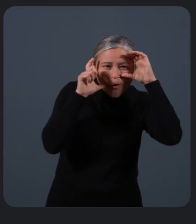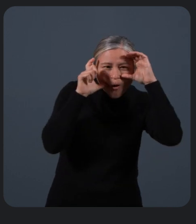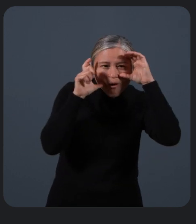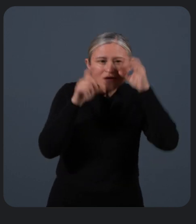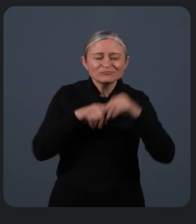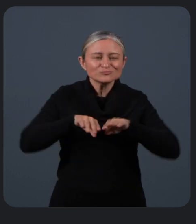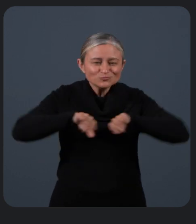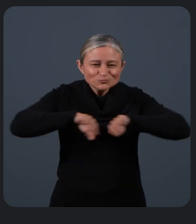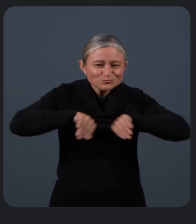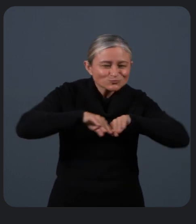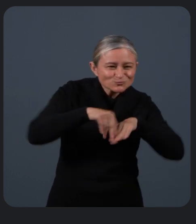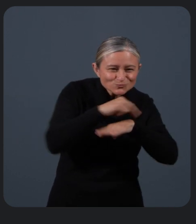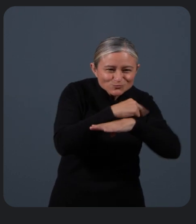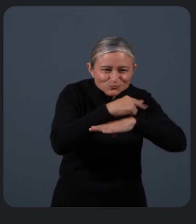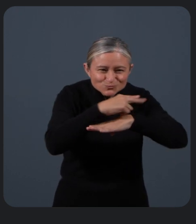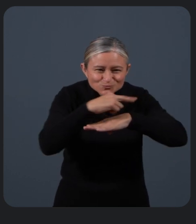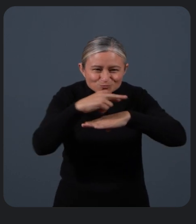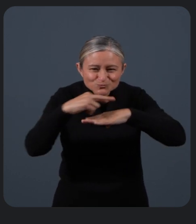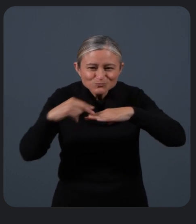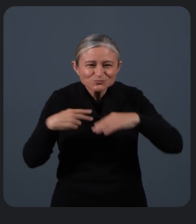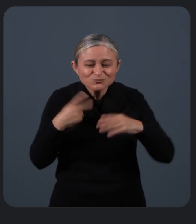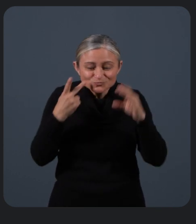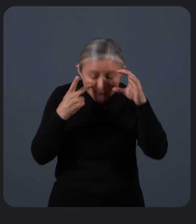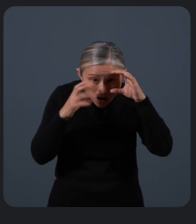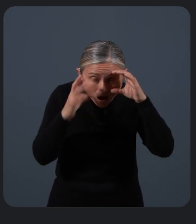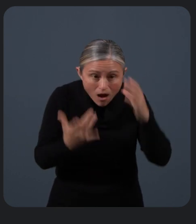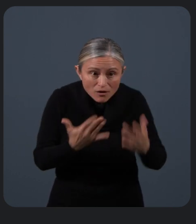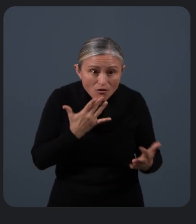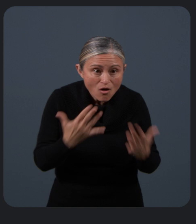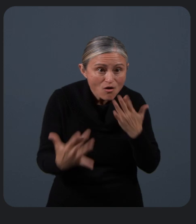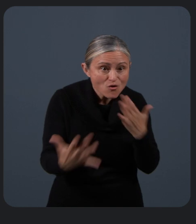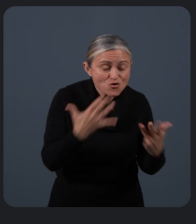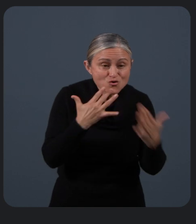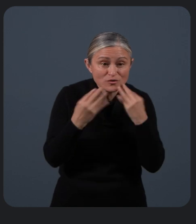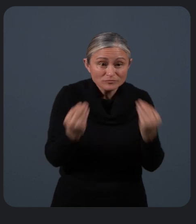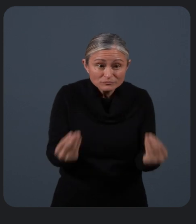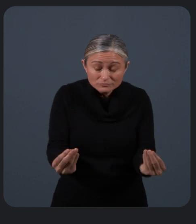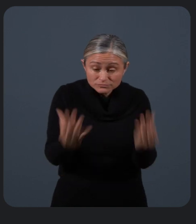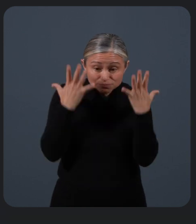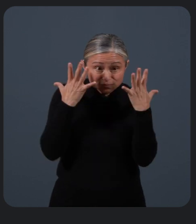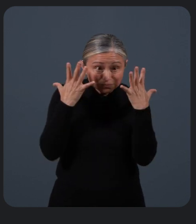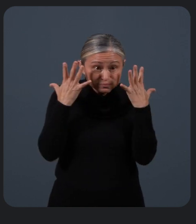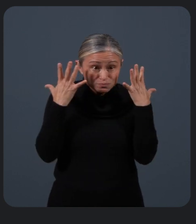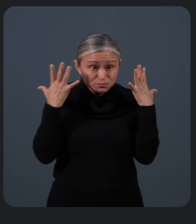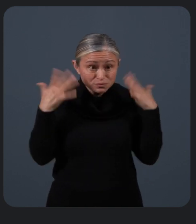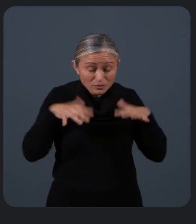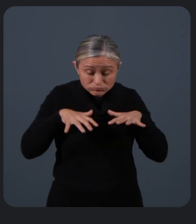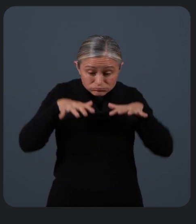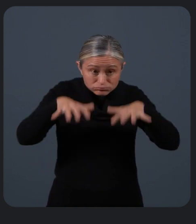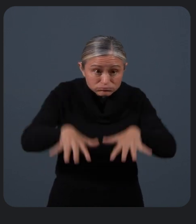Seeing it in color in such abundance was a revelation.